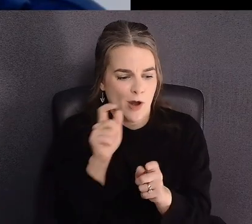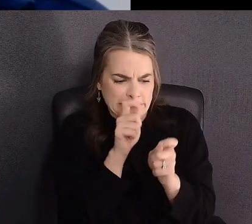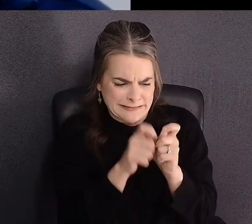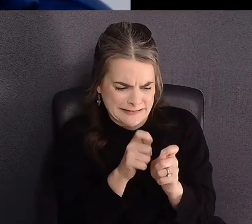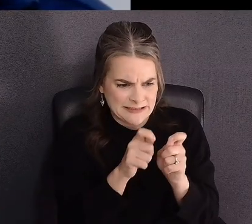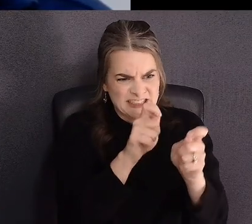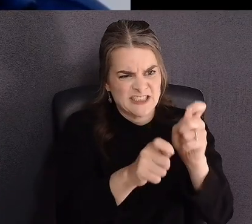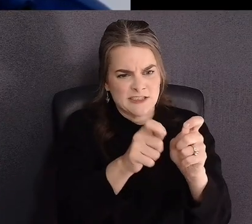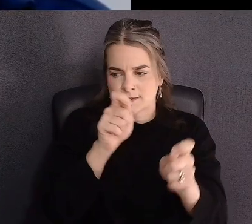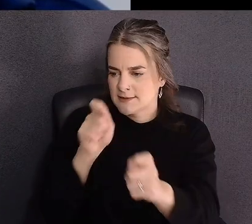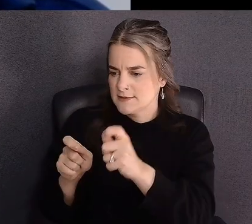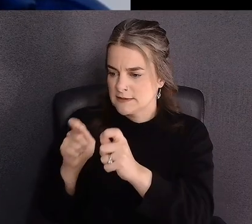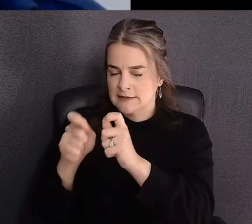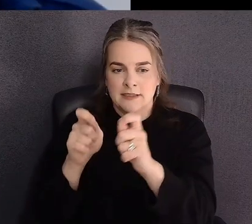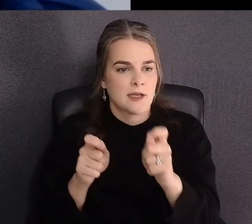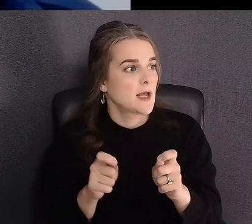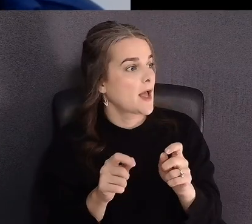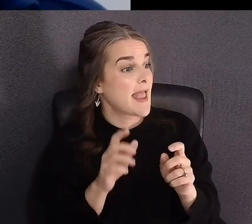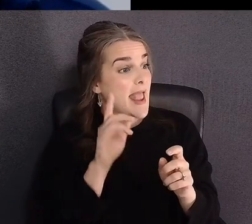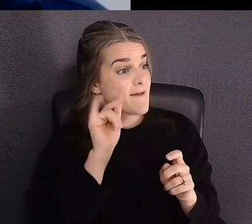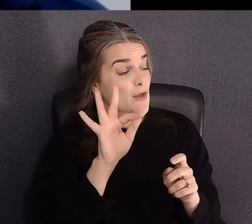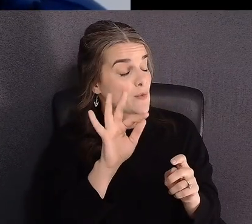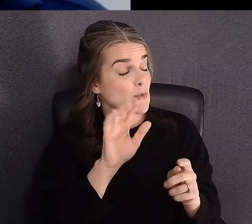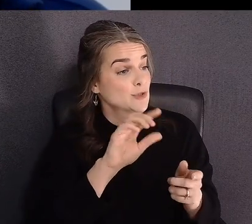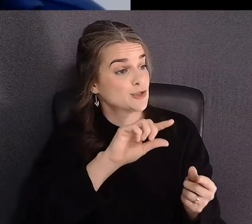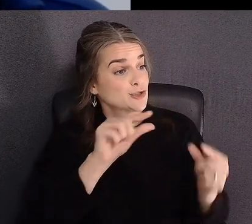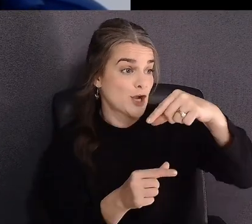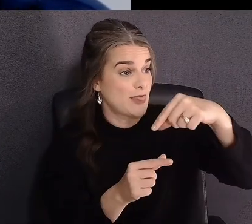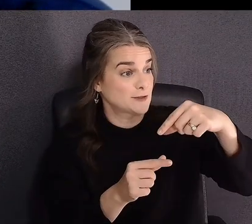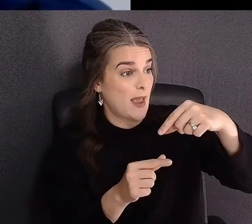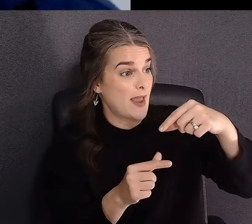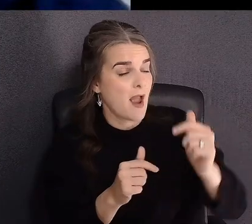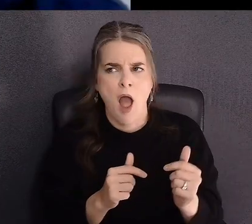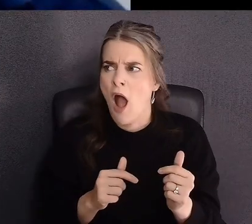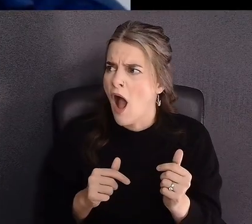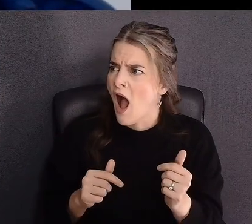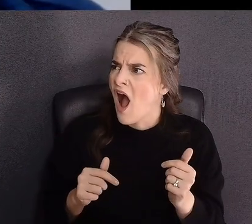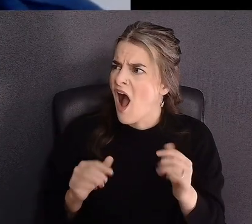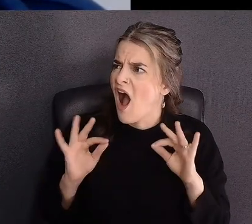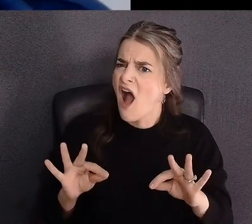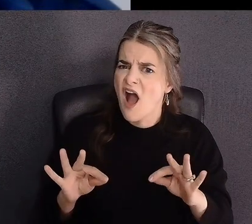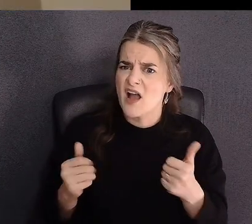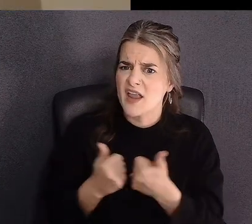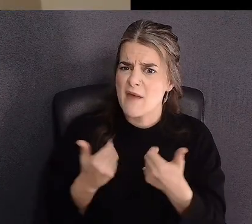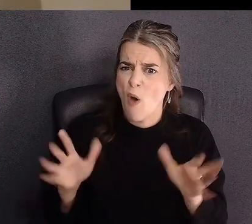And then somebody's like, well, turn it this way. And then it's like, game over. It's, oh, yeah, why didn't I think of that? Yeah.